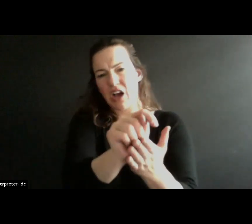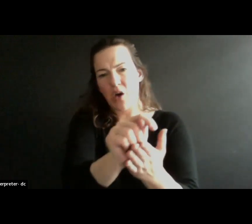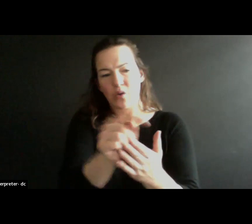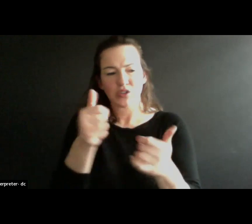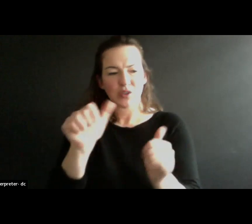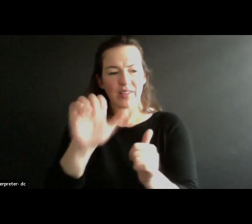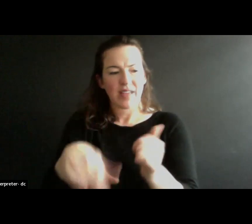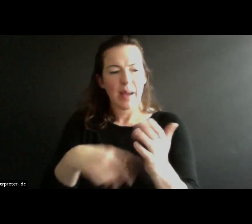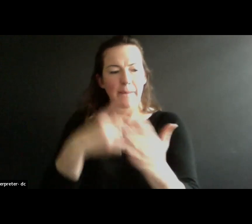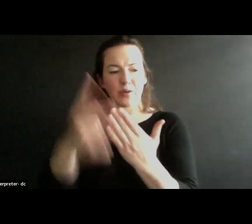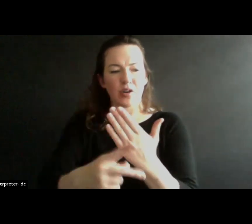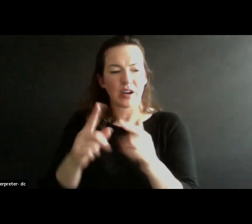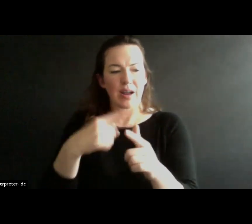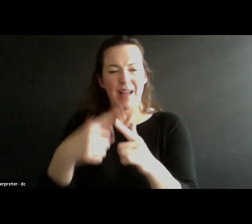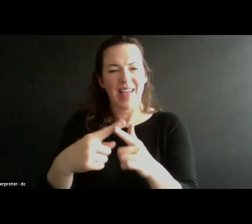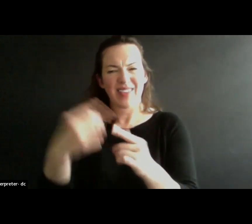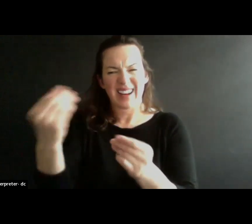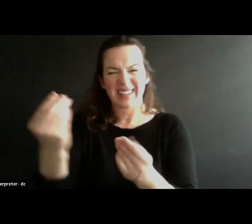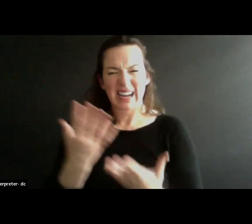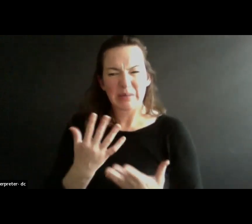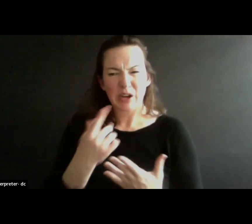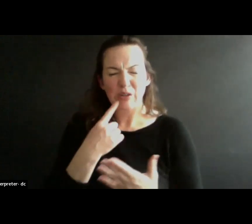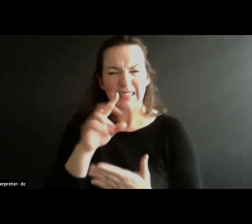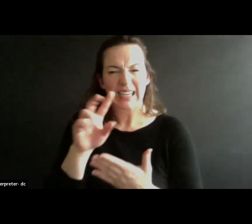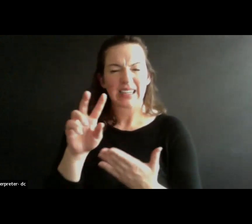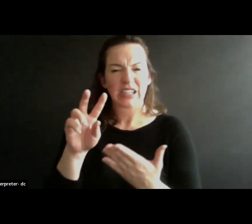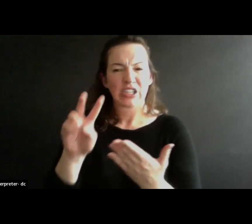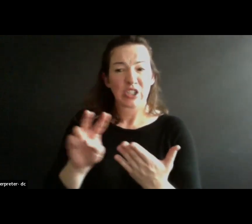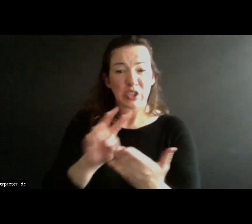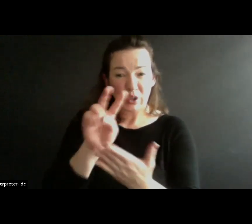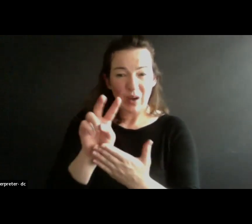feedback came back. Is that that you know a two-hour session was taking 8 h person I